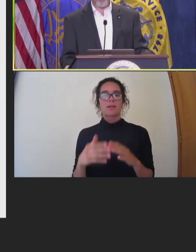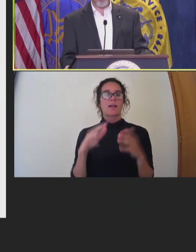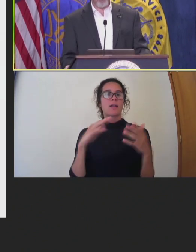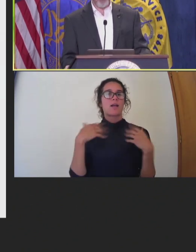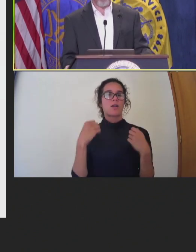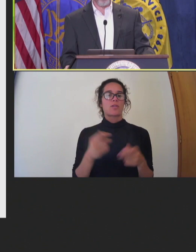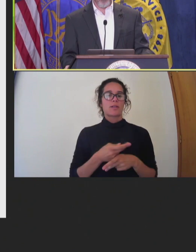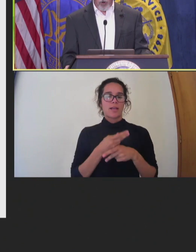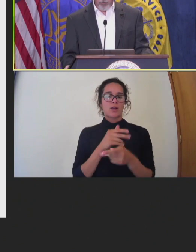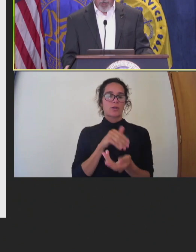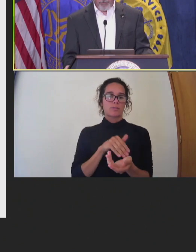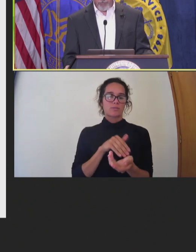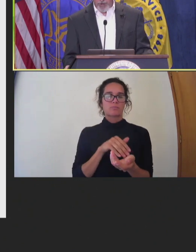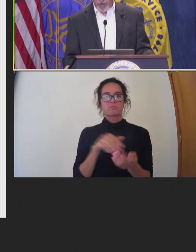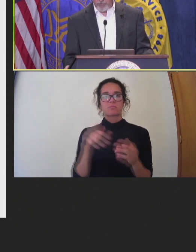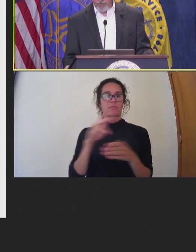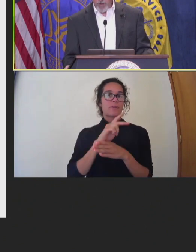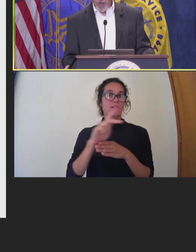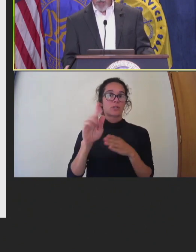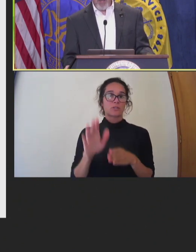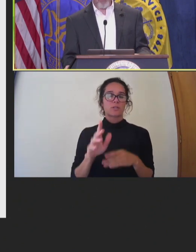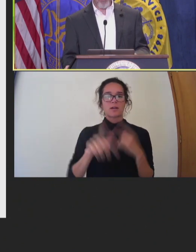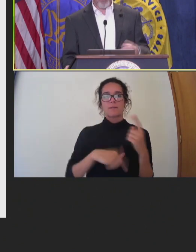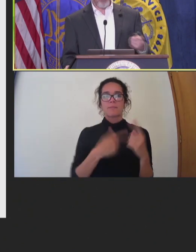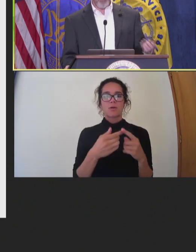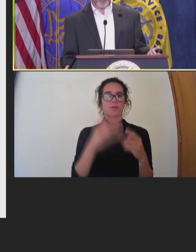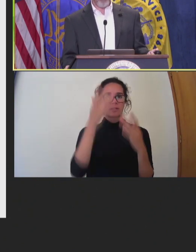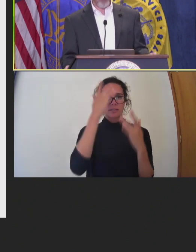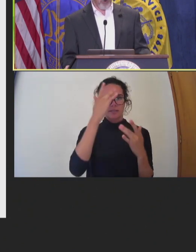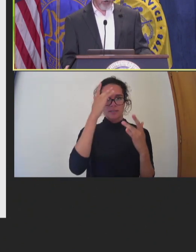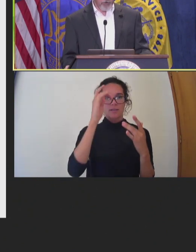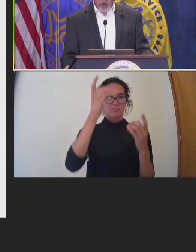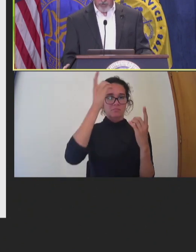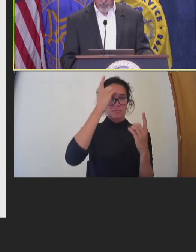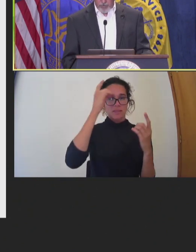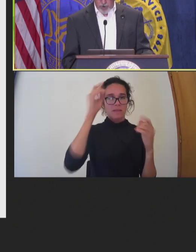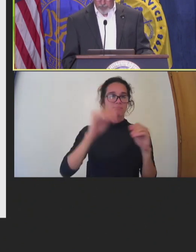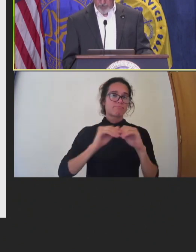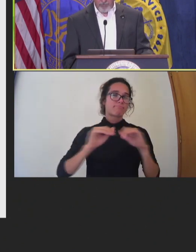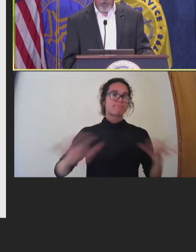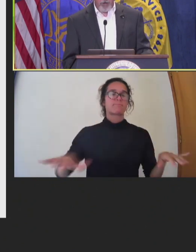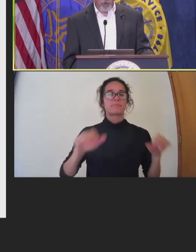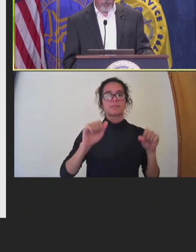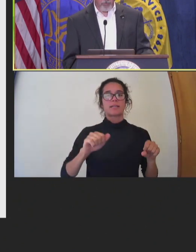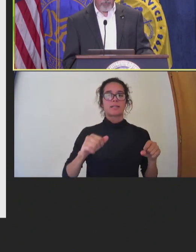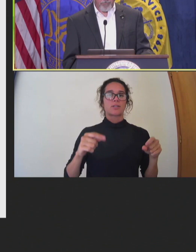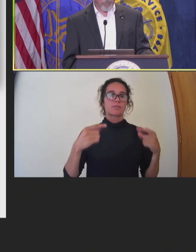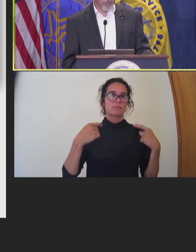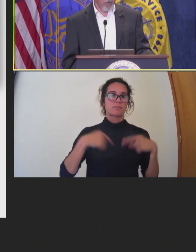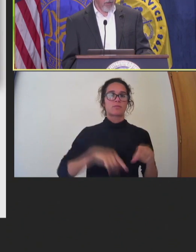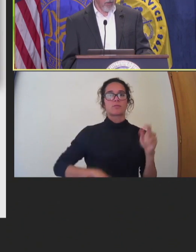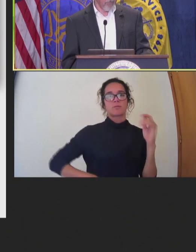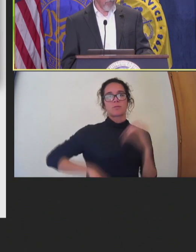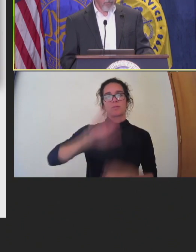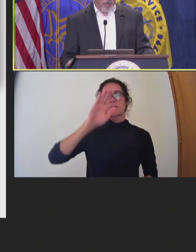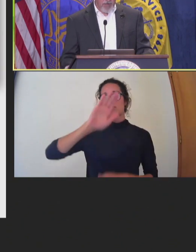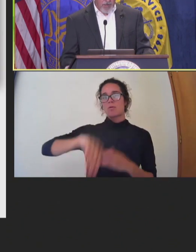diseases across the lifespan. And we've been doing this as an organization for over 50 years.